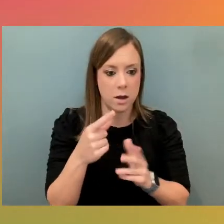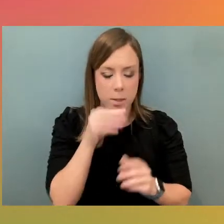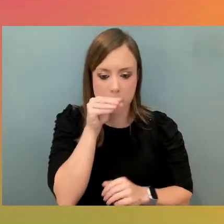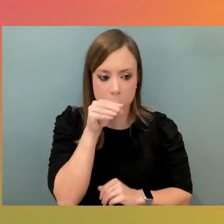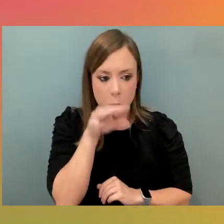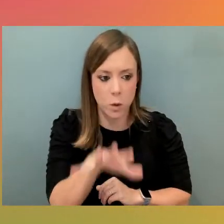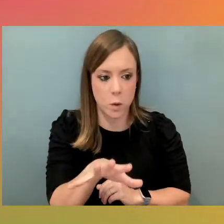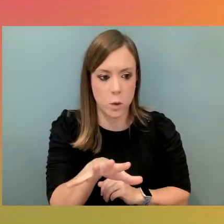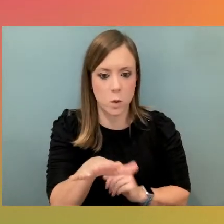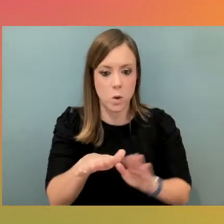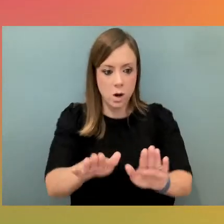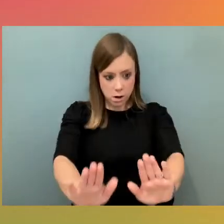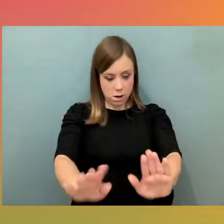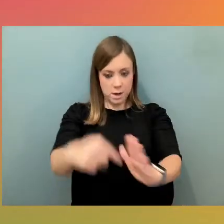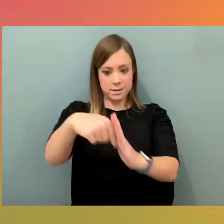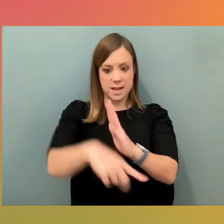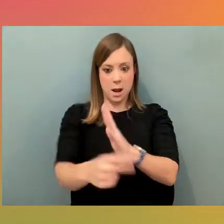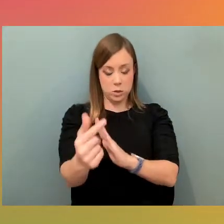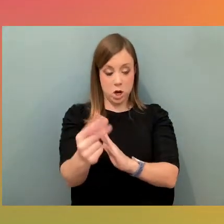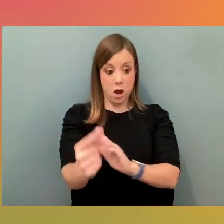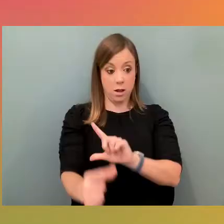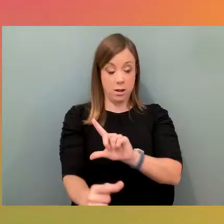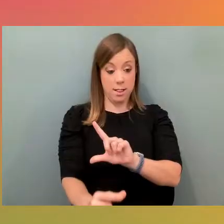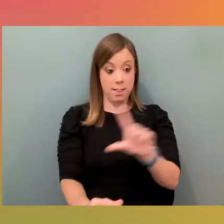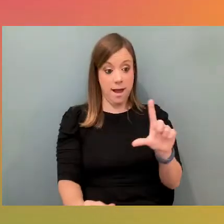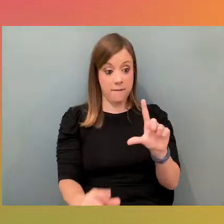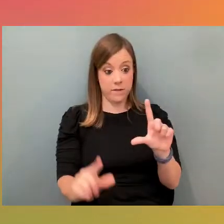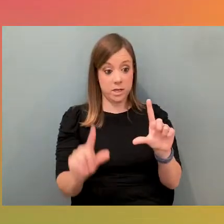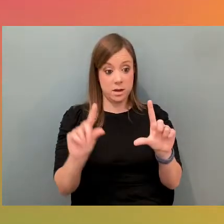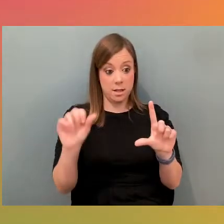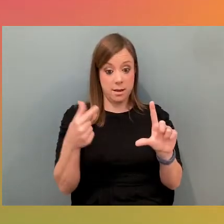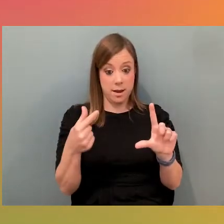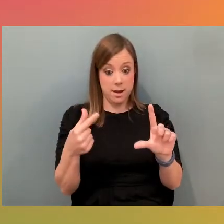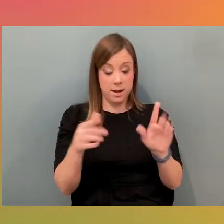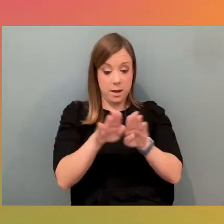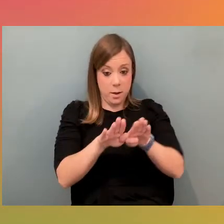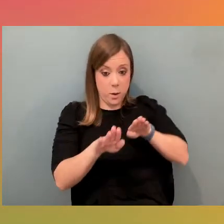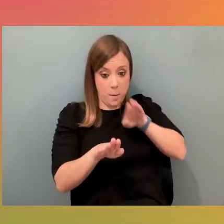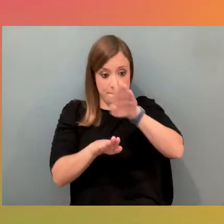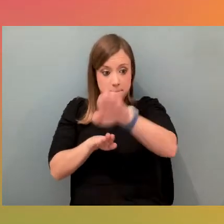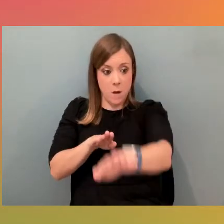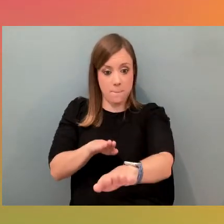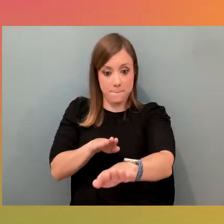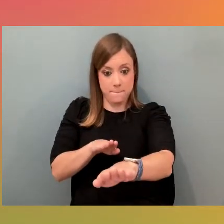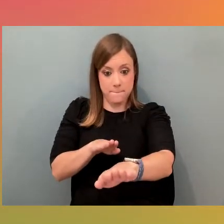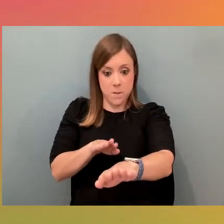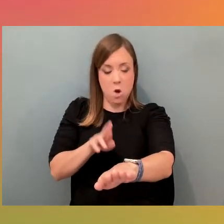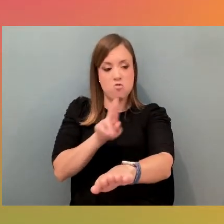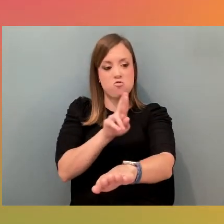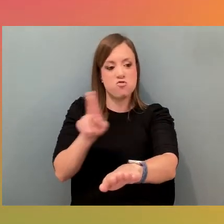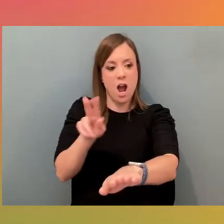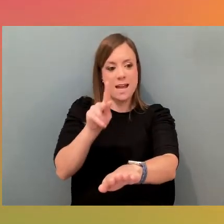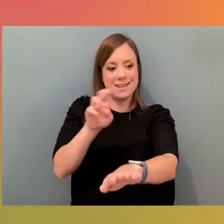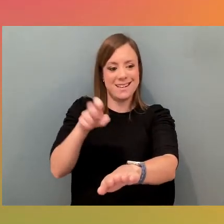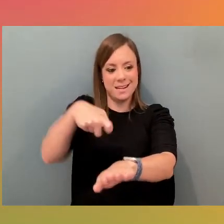EXHALE, LOWER. INHALE, BACK BEND. EXHALE DOWNWARD FACING DOG. LIFT THE LEFT LEG AS YOU BREATH IN.